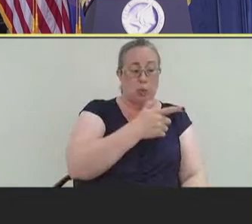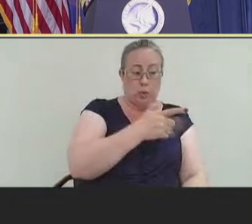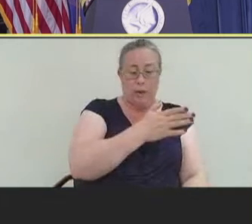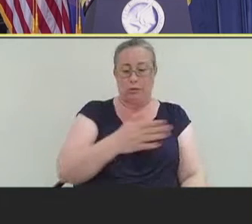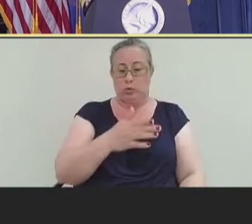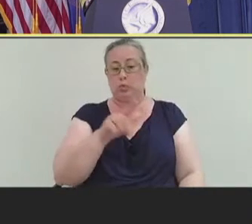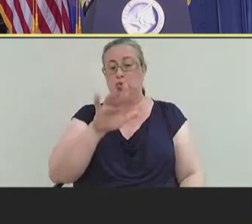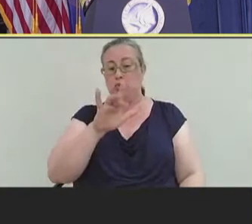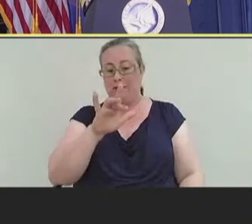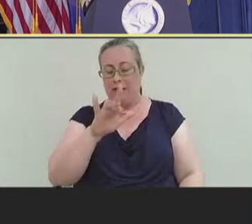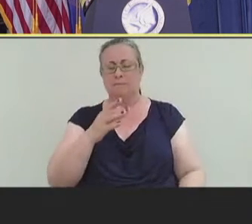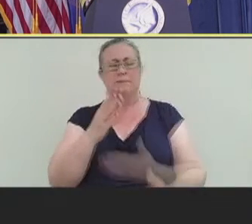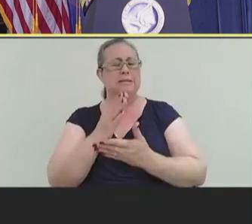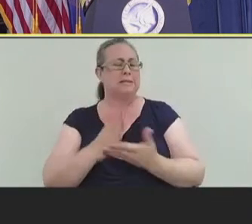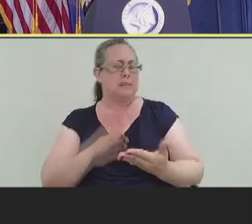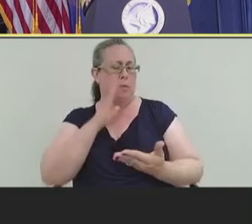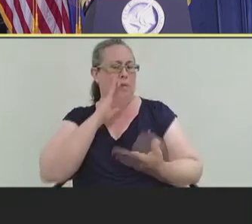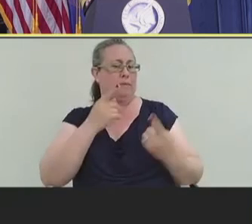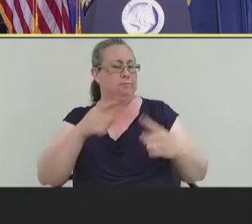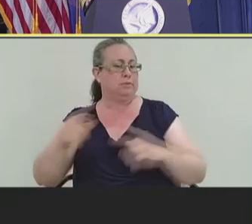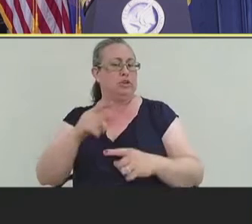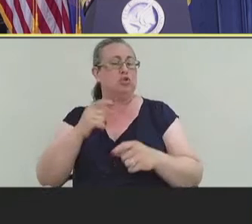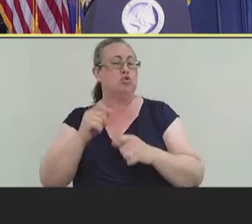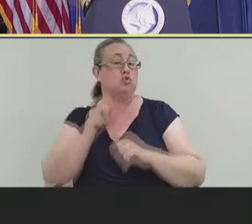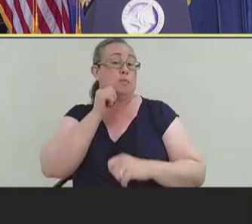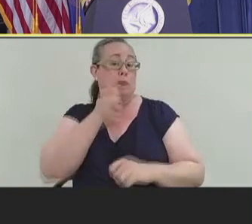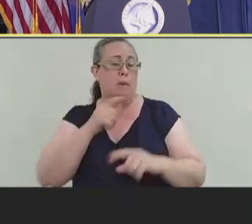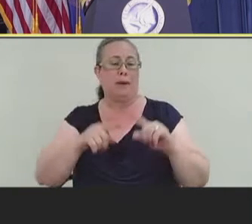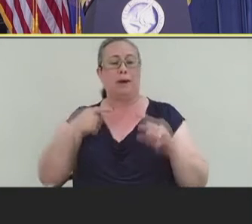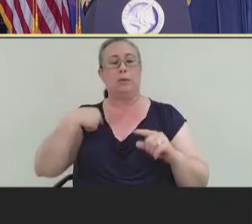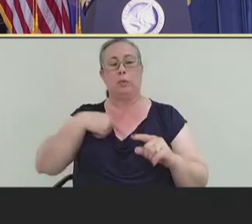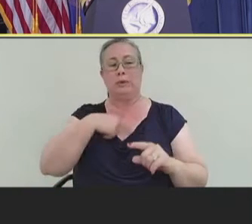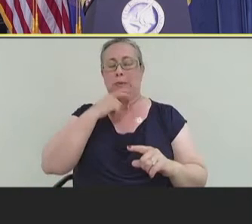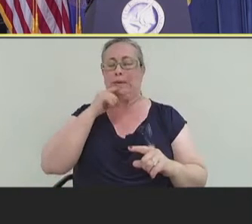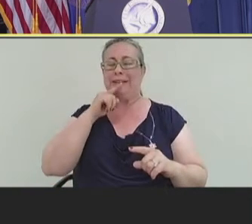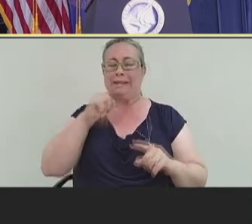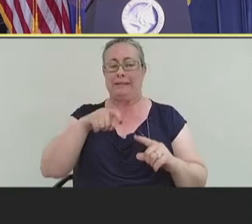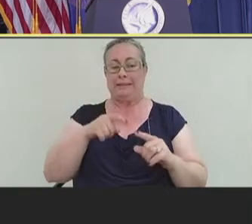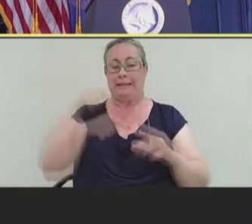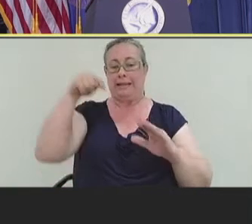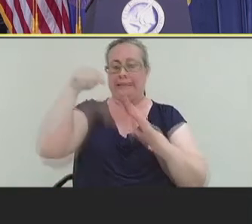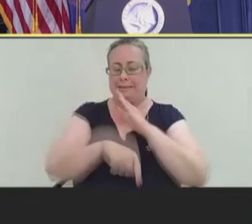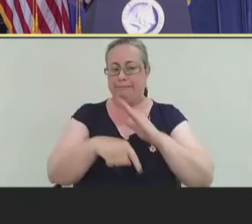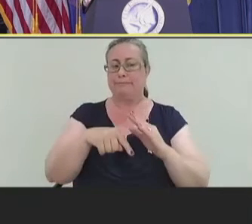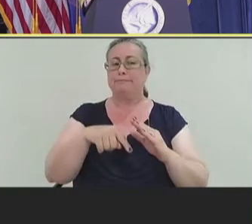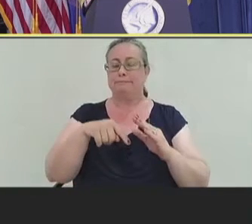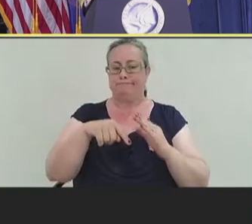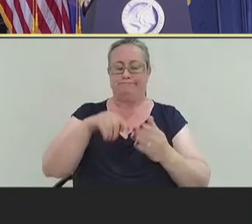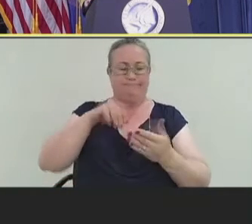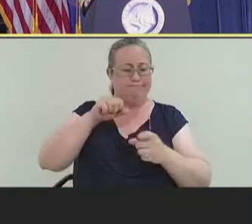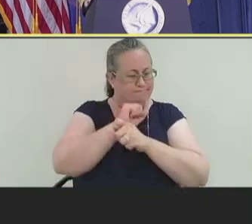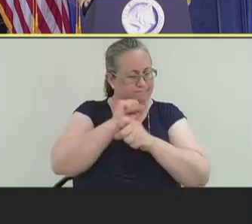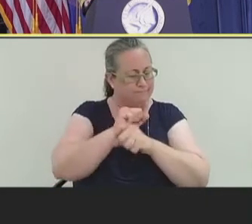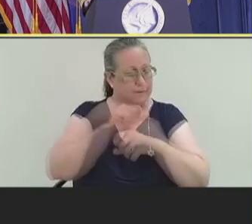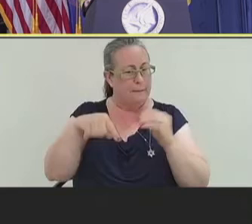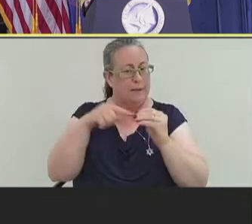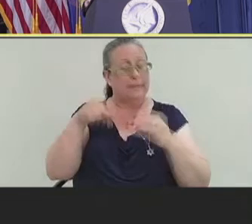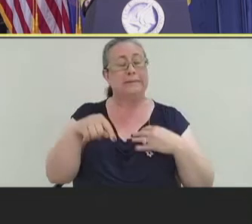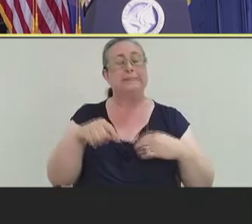some of this will be done tomorrow, but we need a deep dive on this. Seek input from a diverse set of experts in the development of the report recommendations